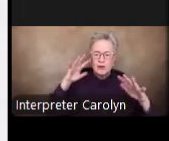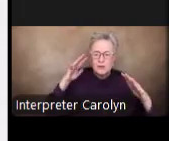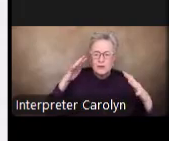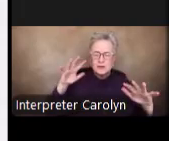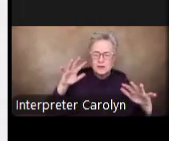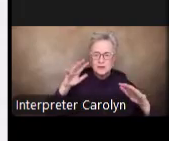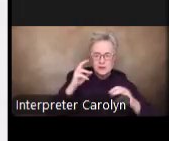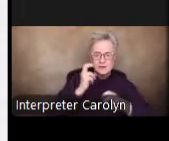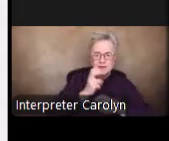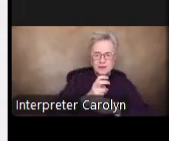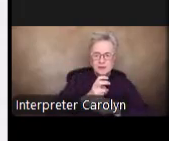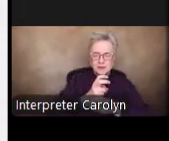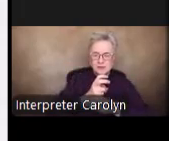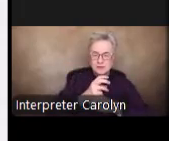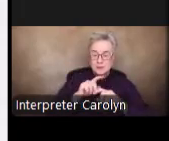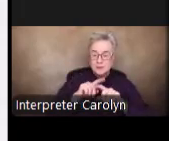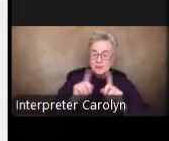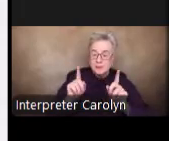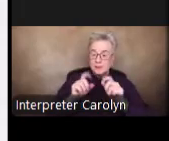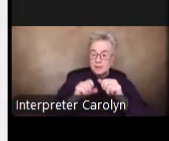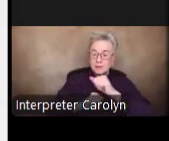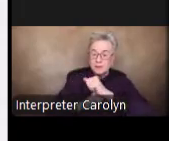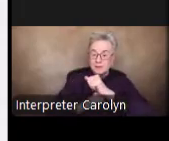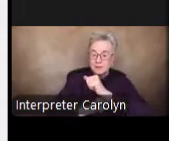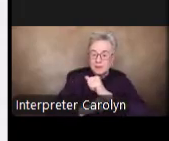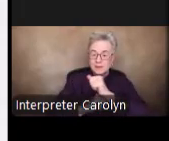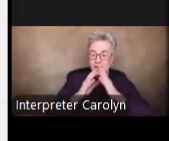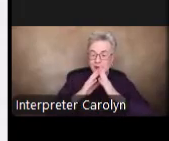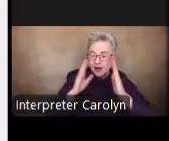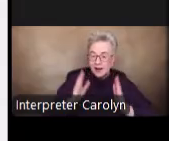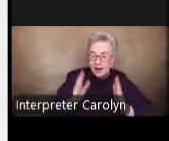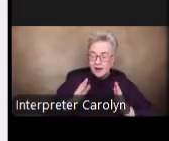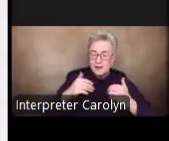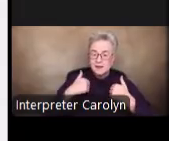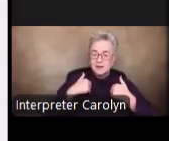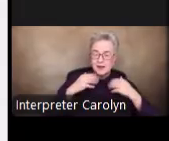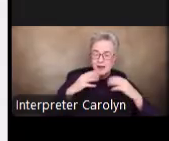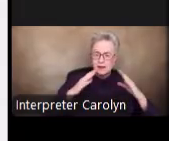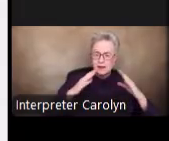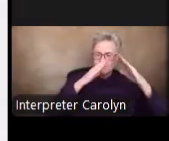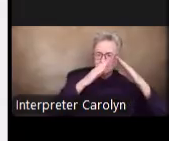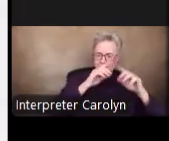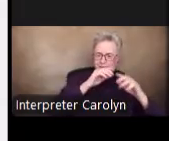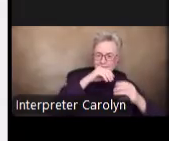So now the house is enclosed with many functional spaces serving different communication needs. So